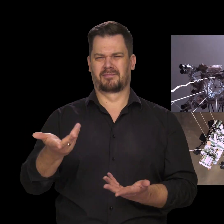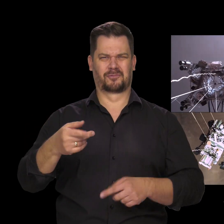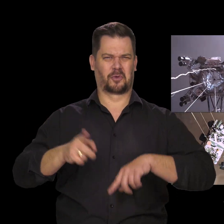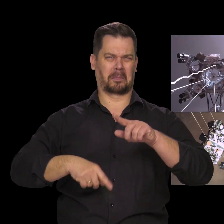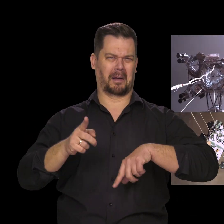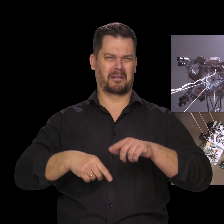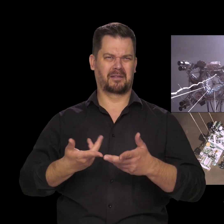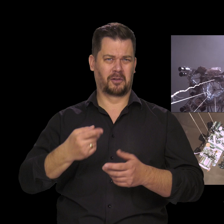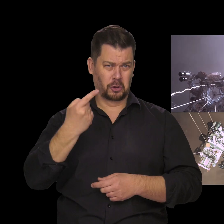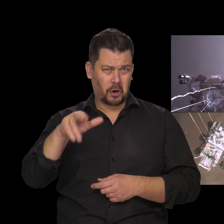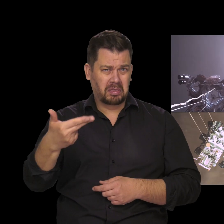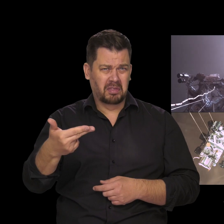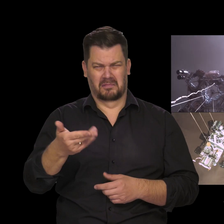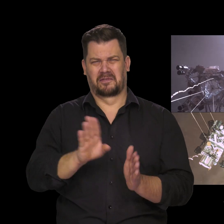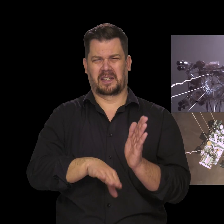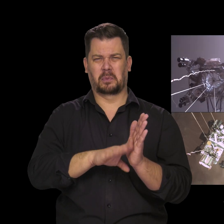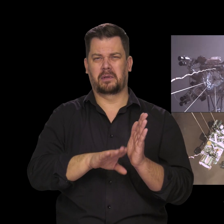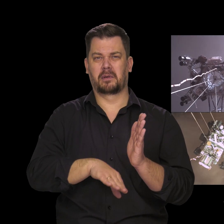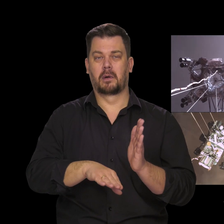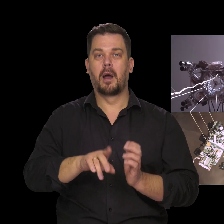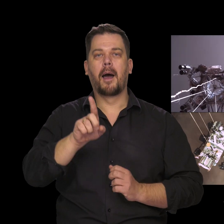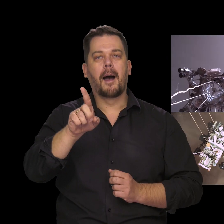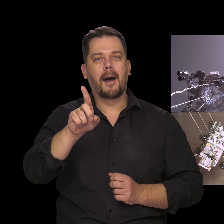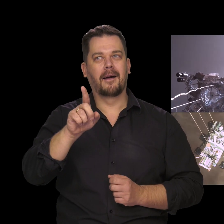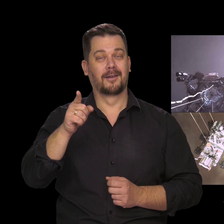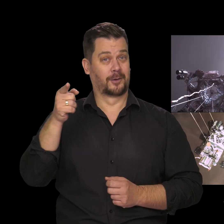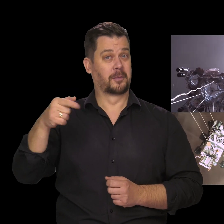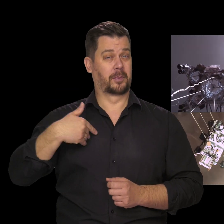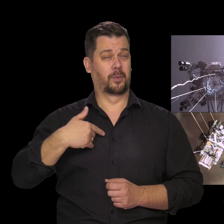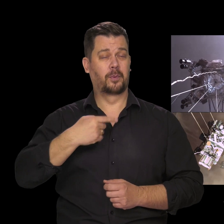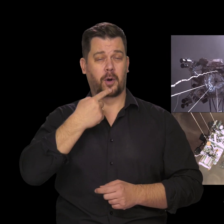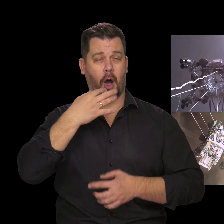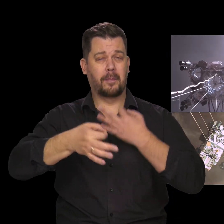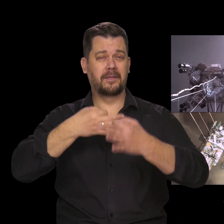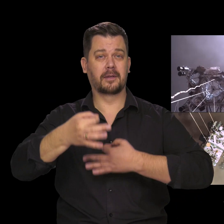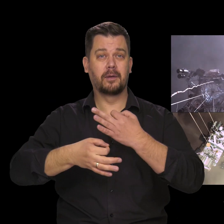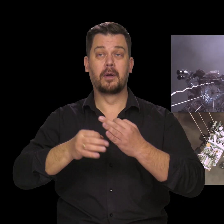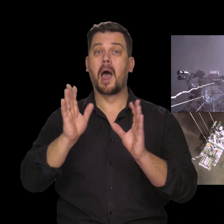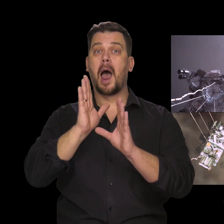one might think it's not a big deal. However, as we mentioned earlier,